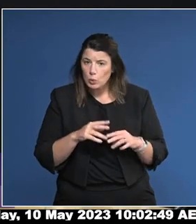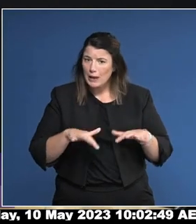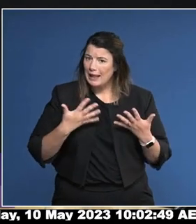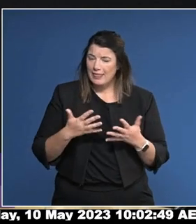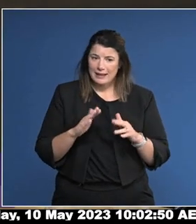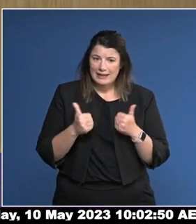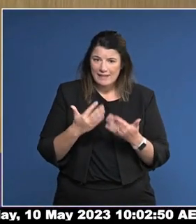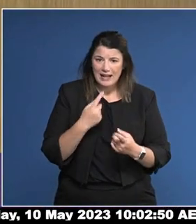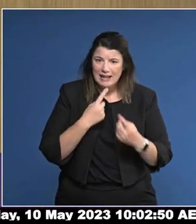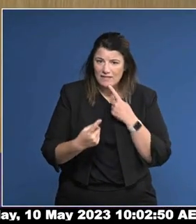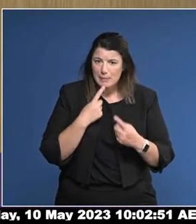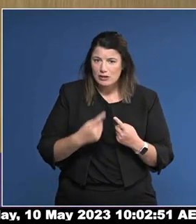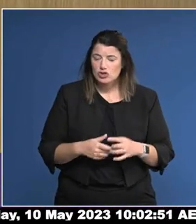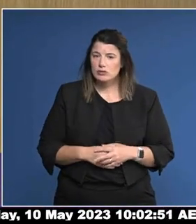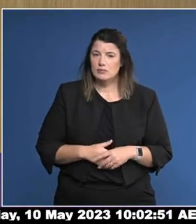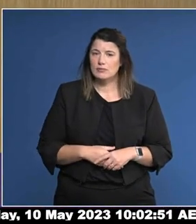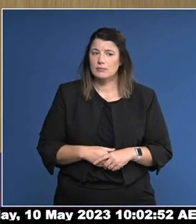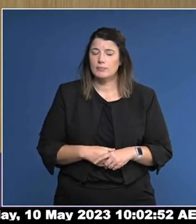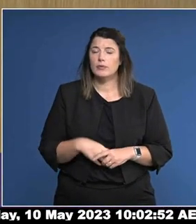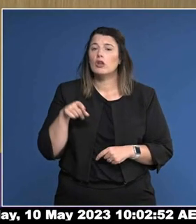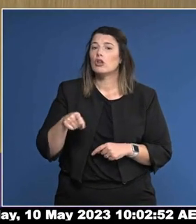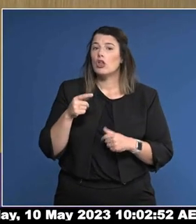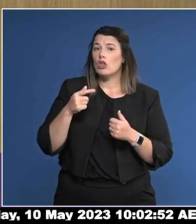I don't think there were recommendations for us to follow-up on.